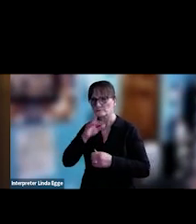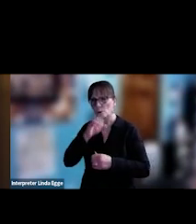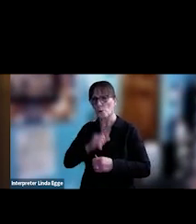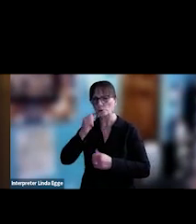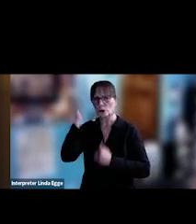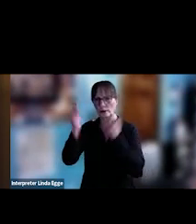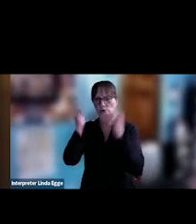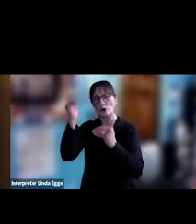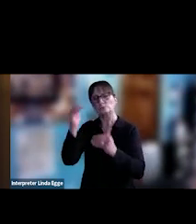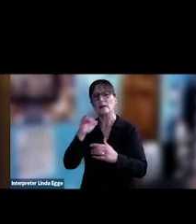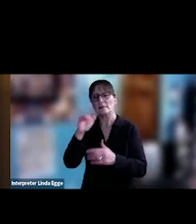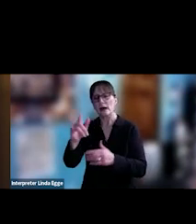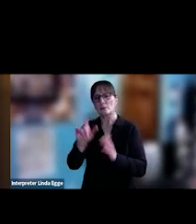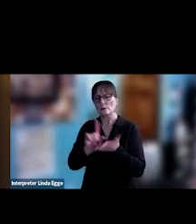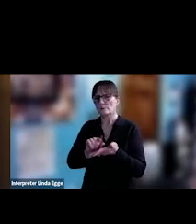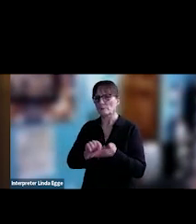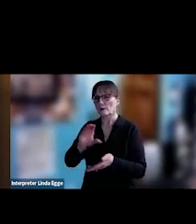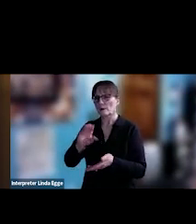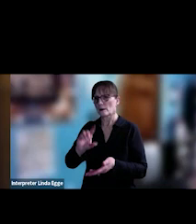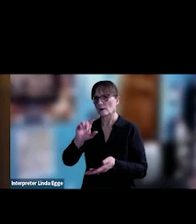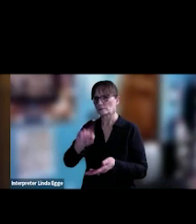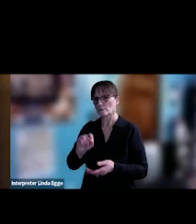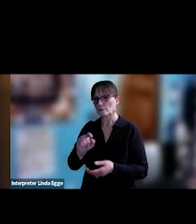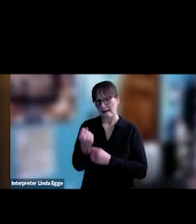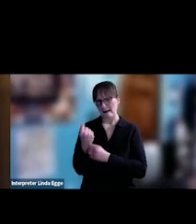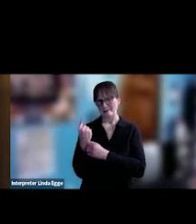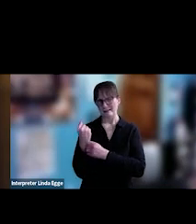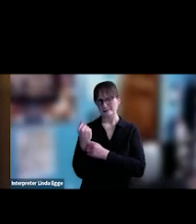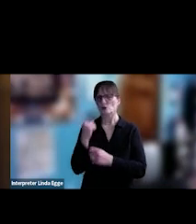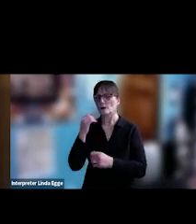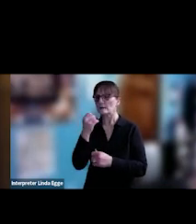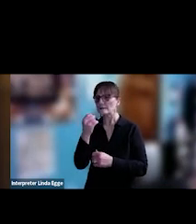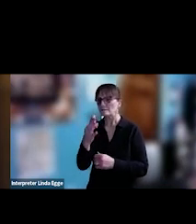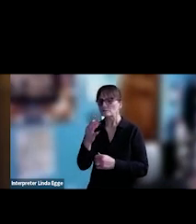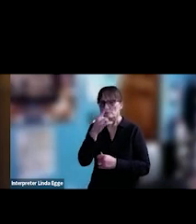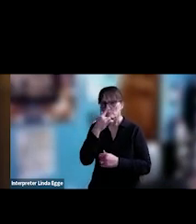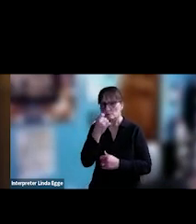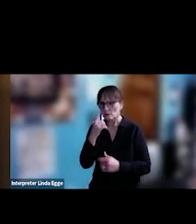that we published in October of last year, if you're interested in learning more